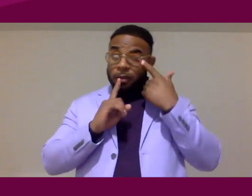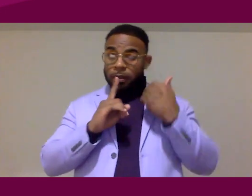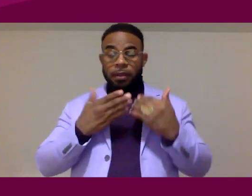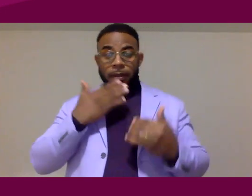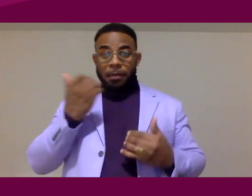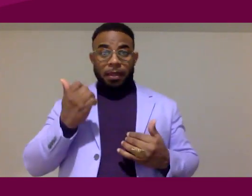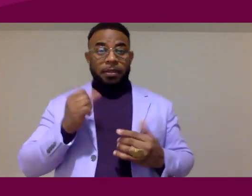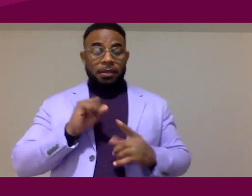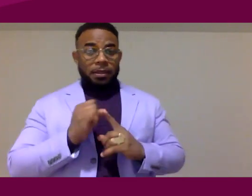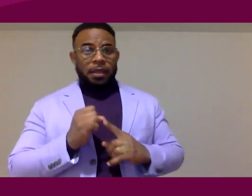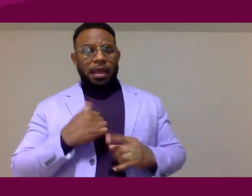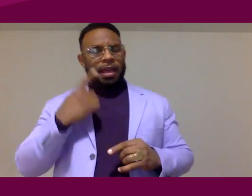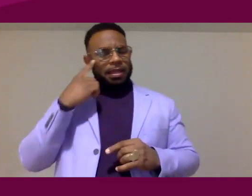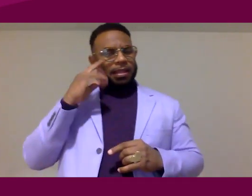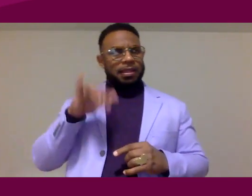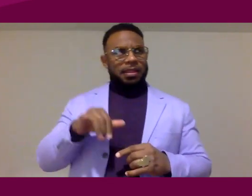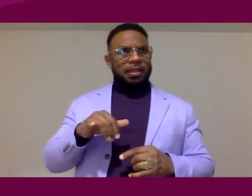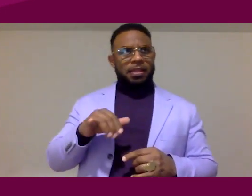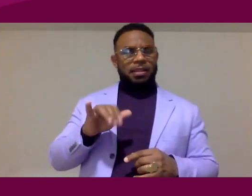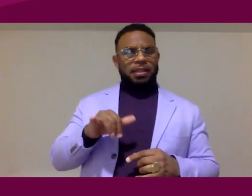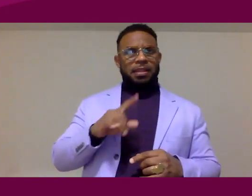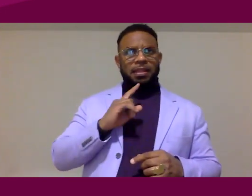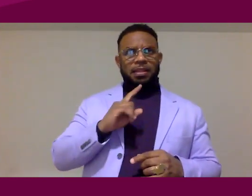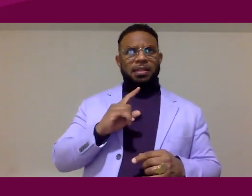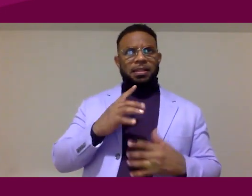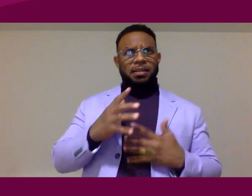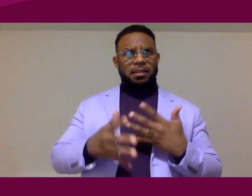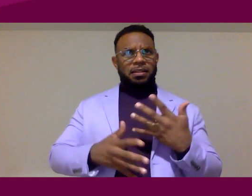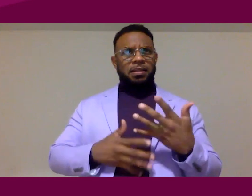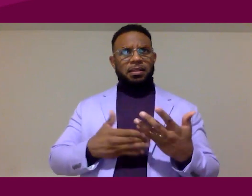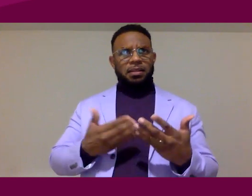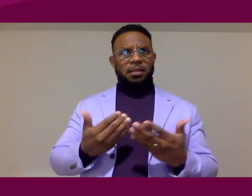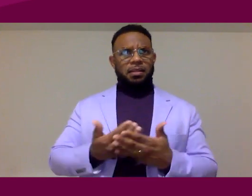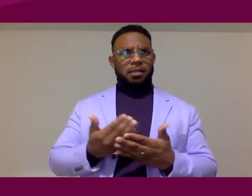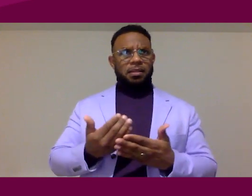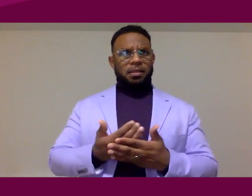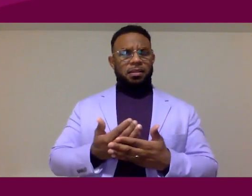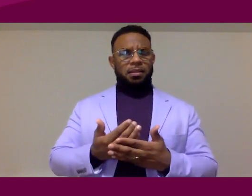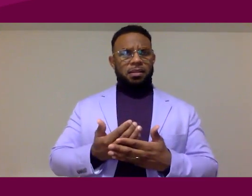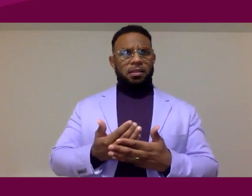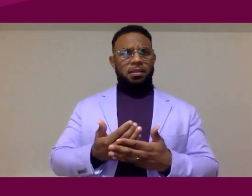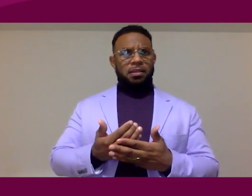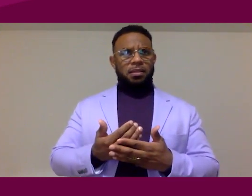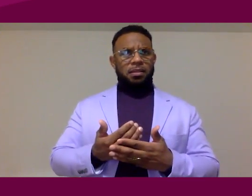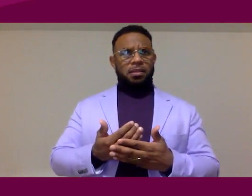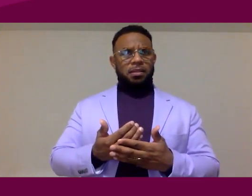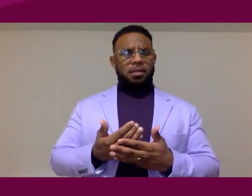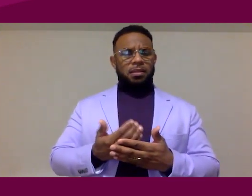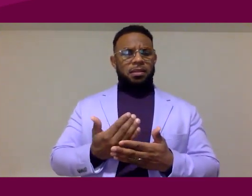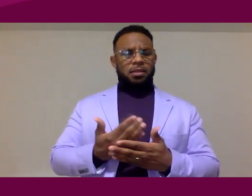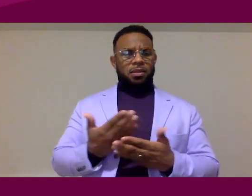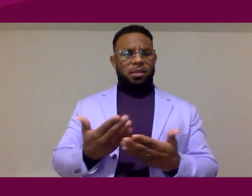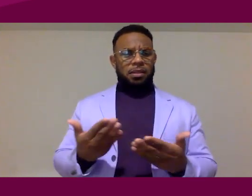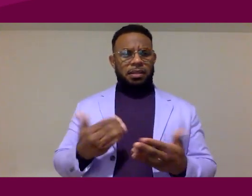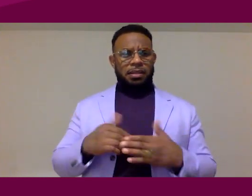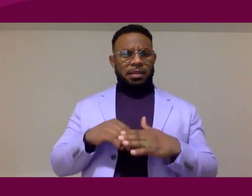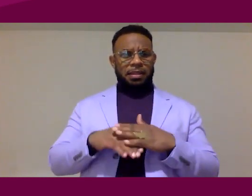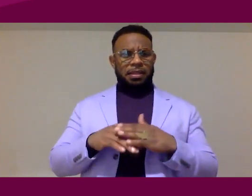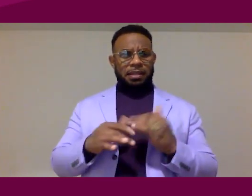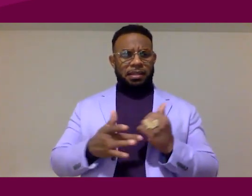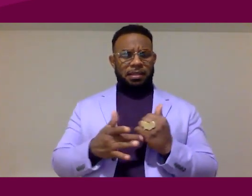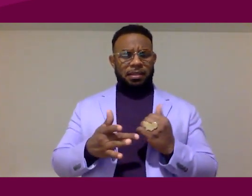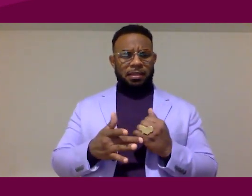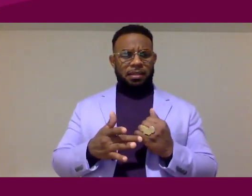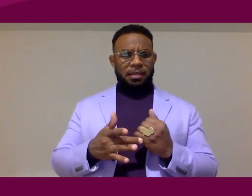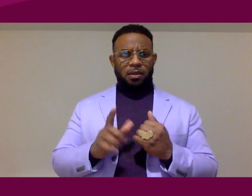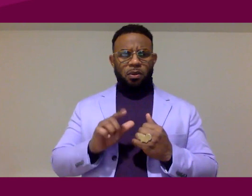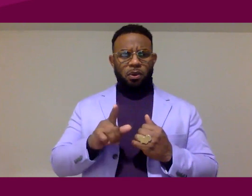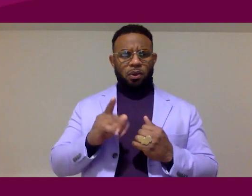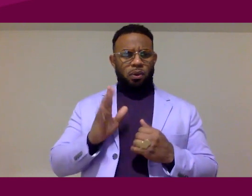And I think that that is a new thing in accessible technology where you used to just have to